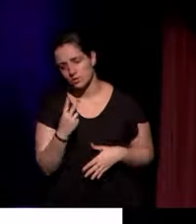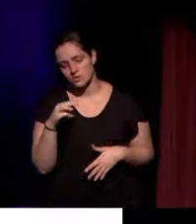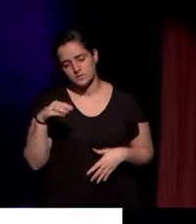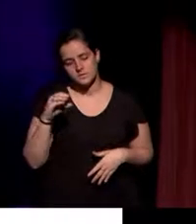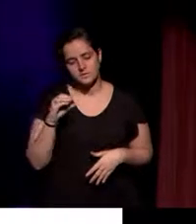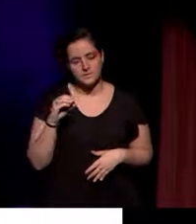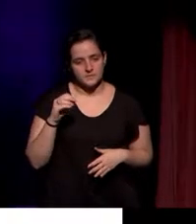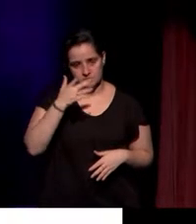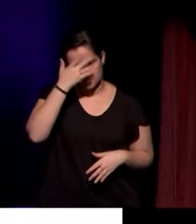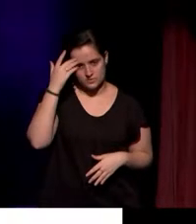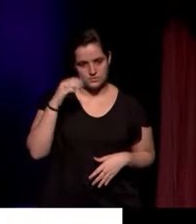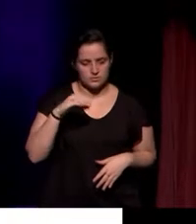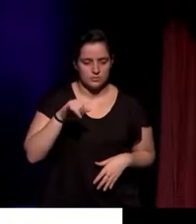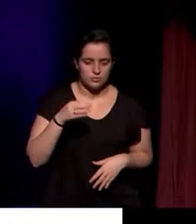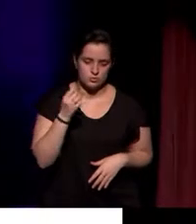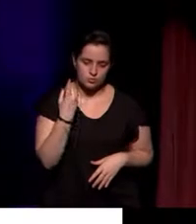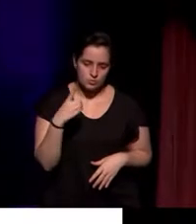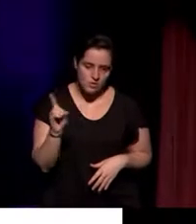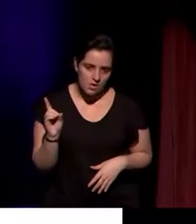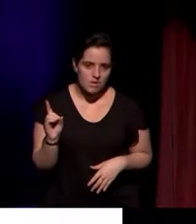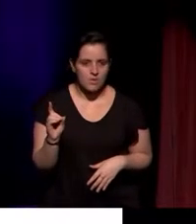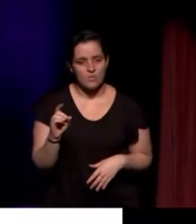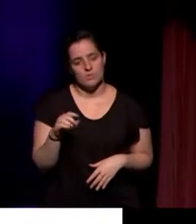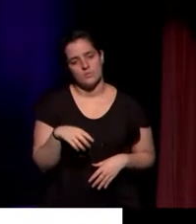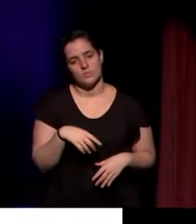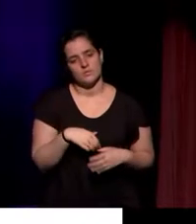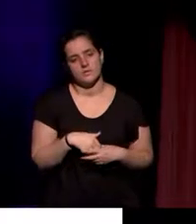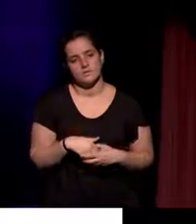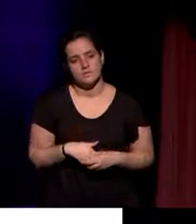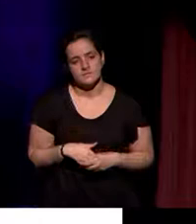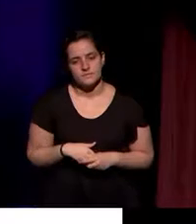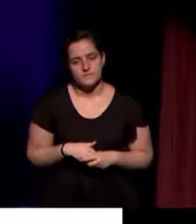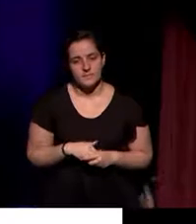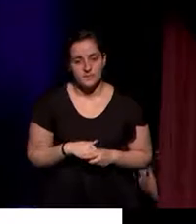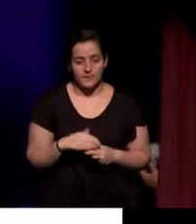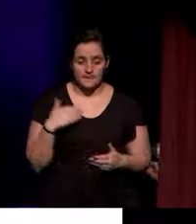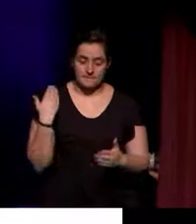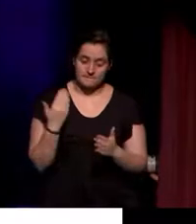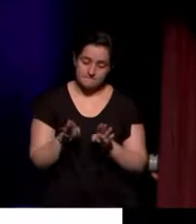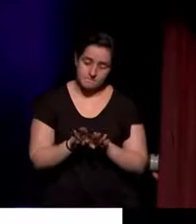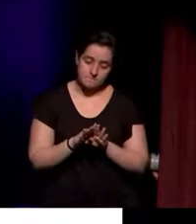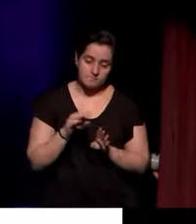João and José Albasini, the thesis of Valdemir Zamparoni